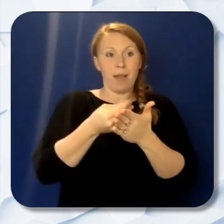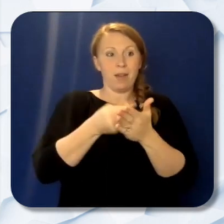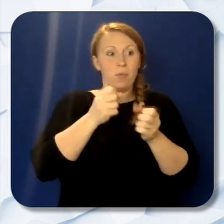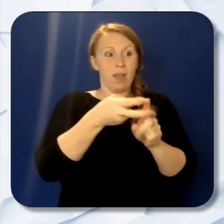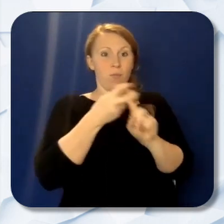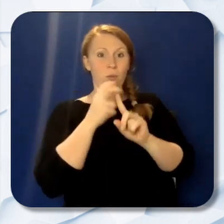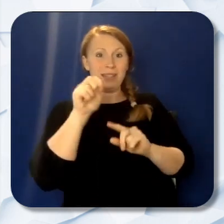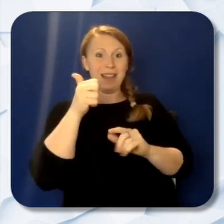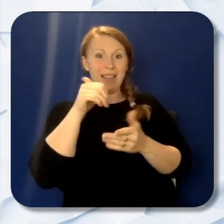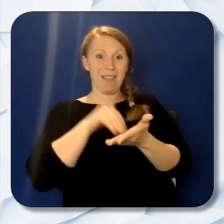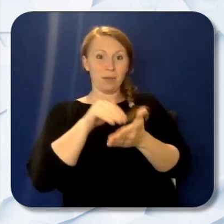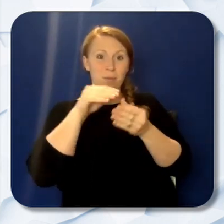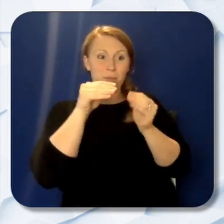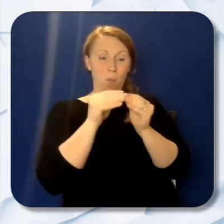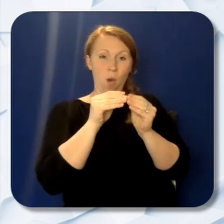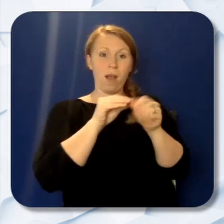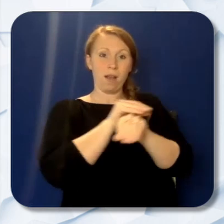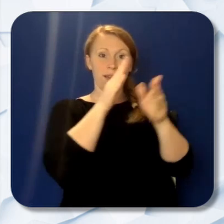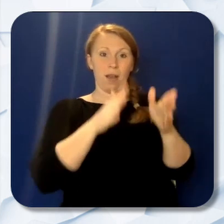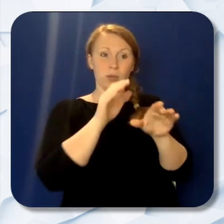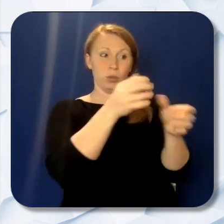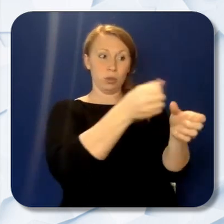work in our schools one hundred and fifty, and for anyone who knows someone who might